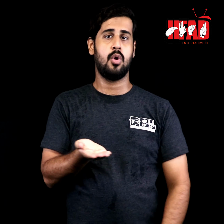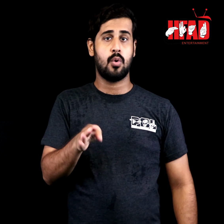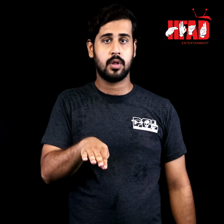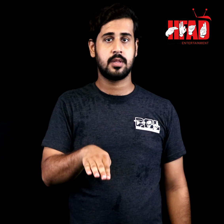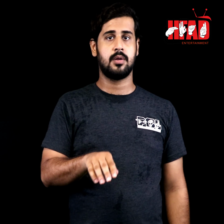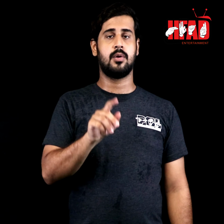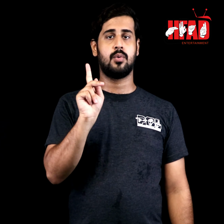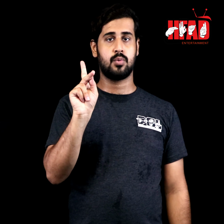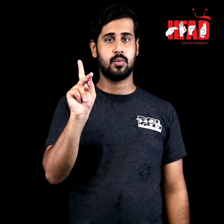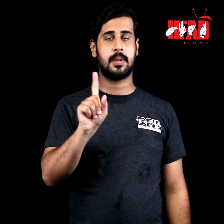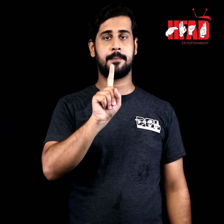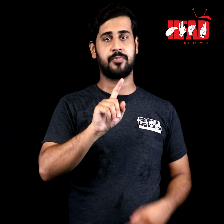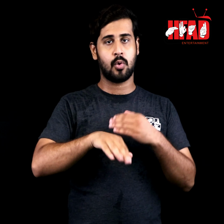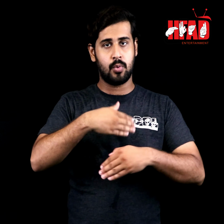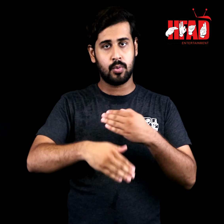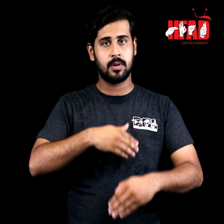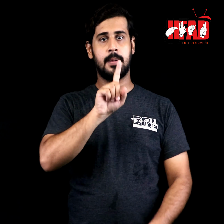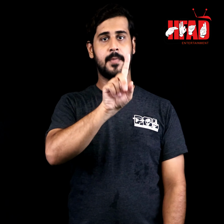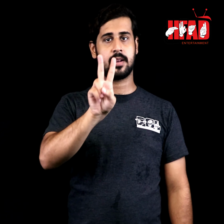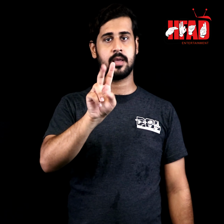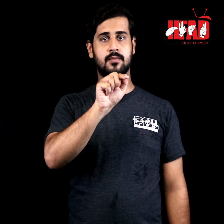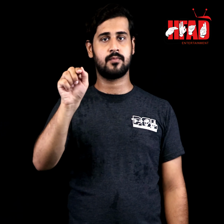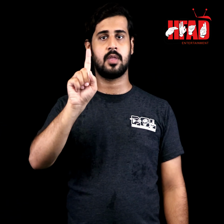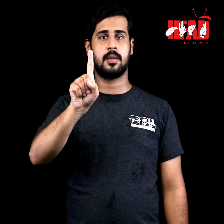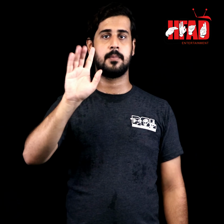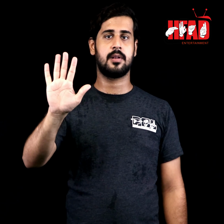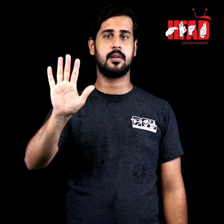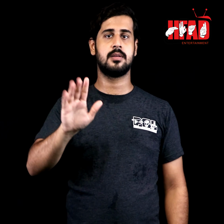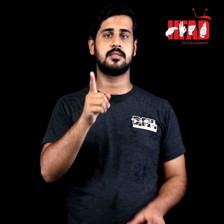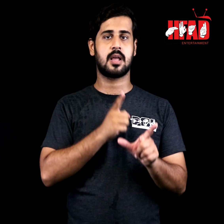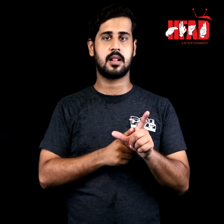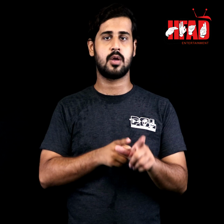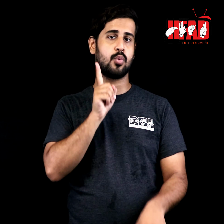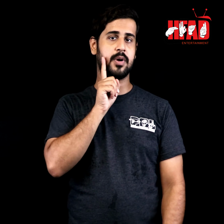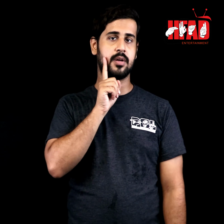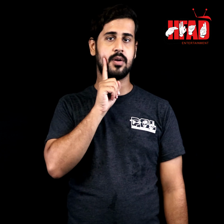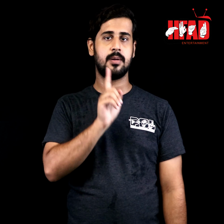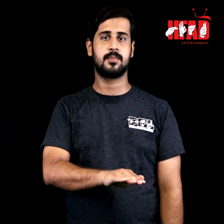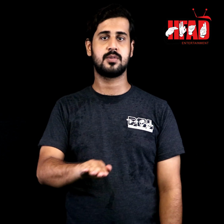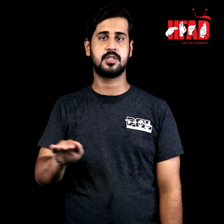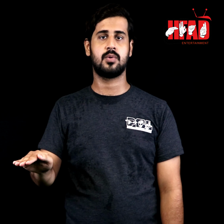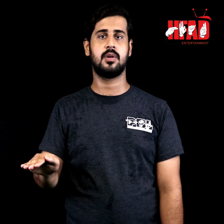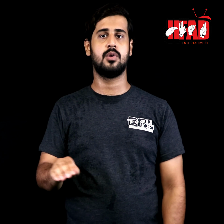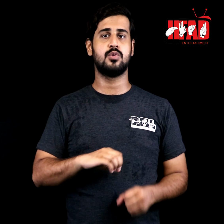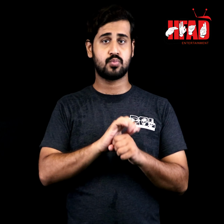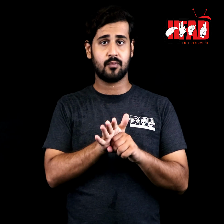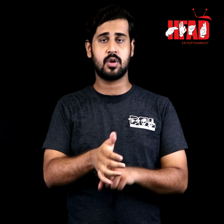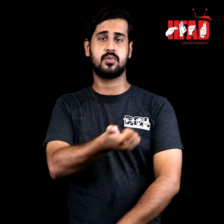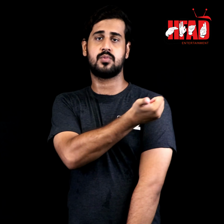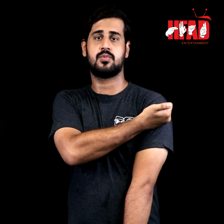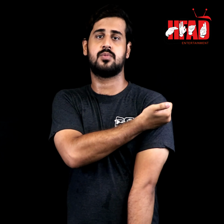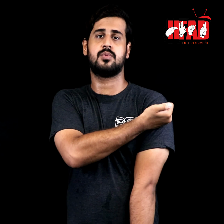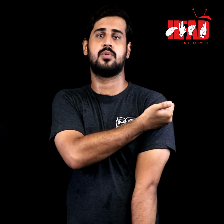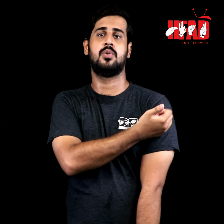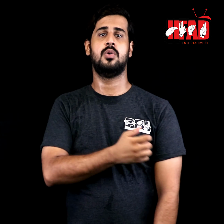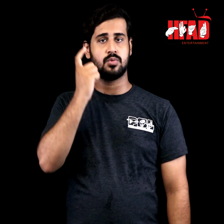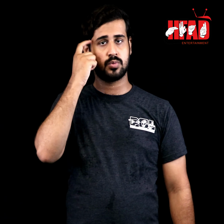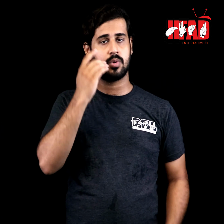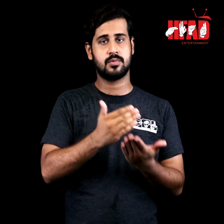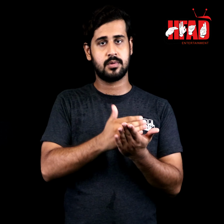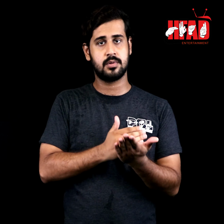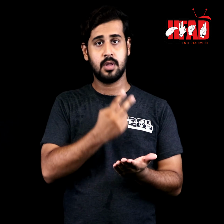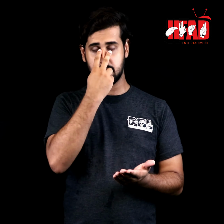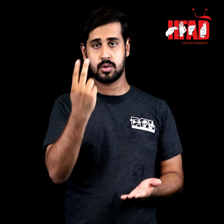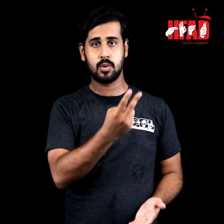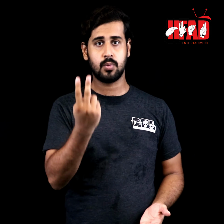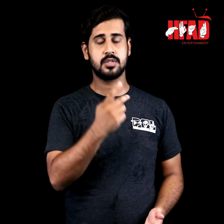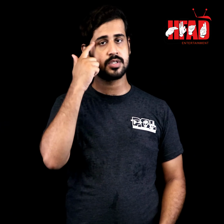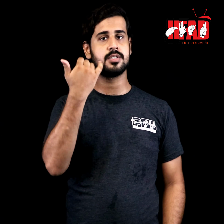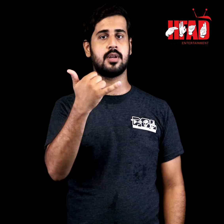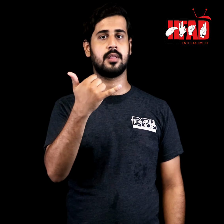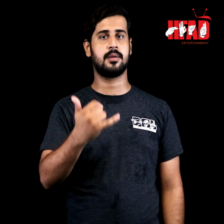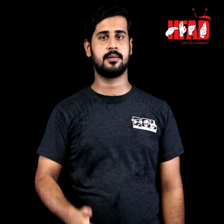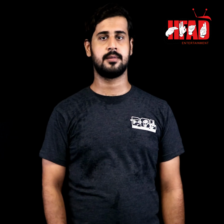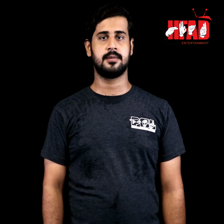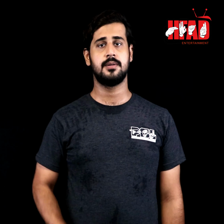and corona vaccination of 12 to 15-year-old children in the second phase is being considered.